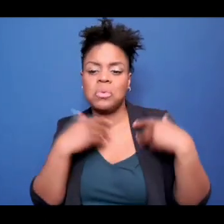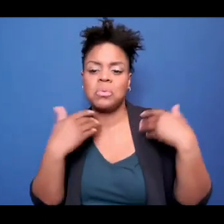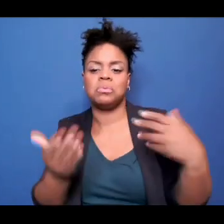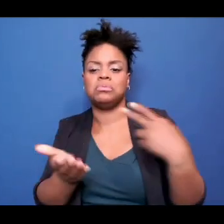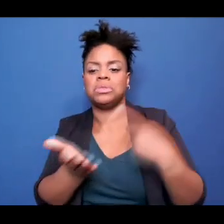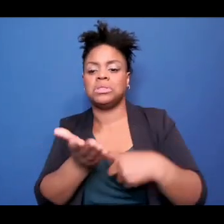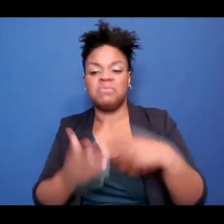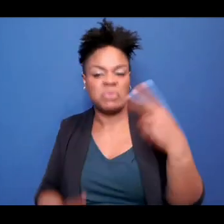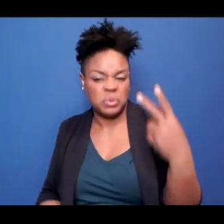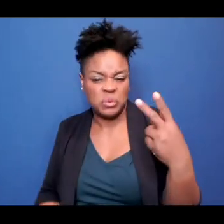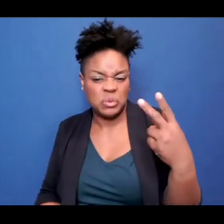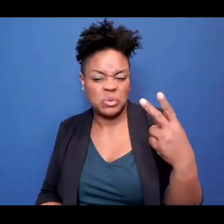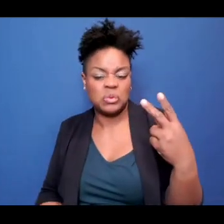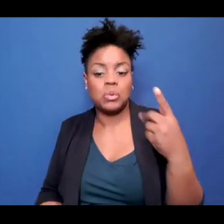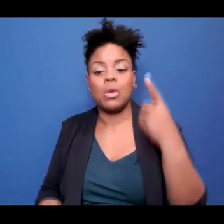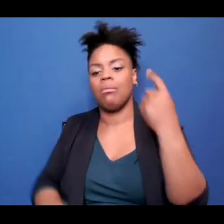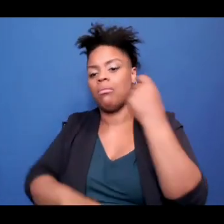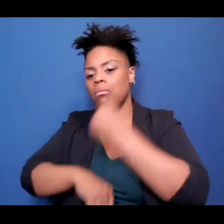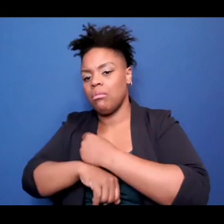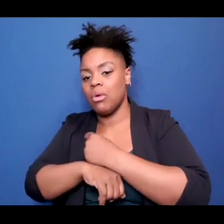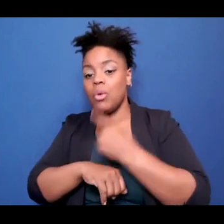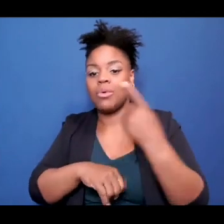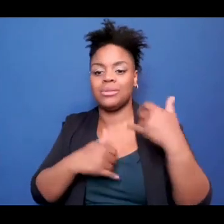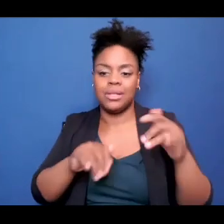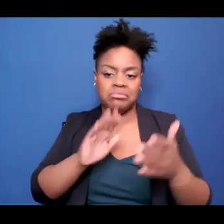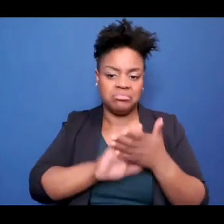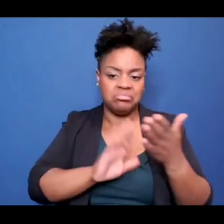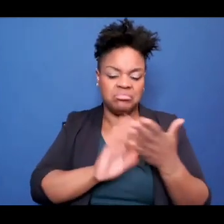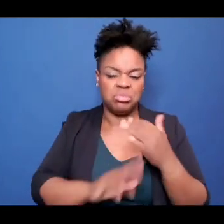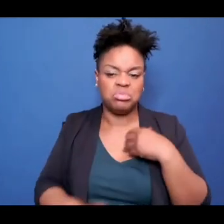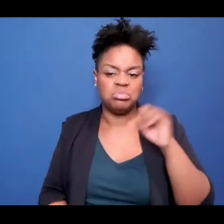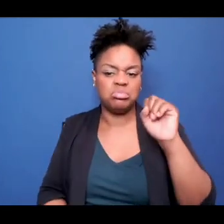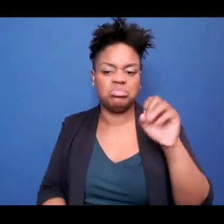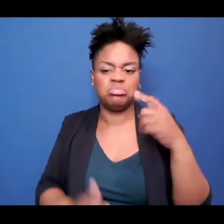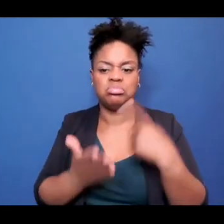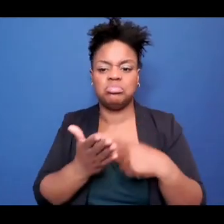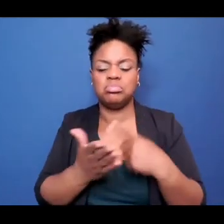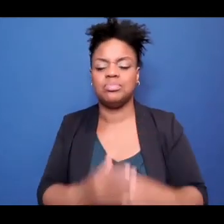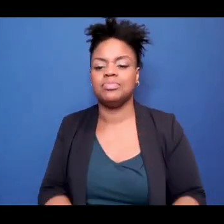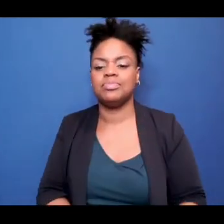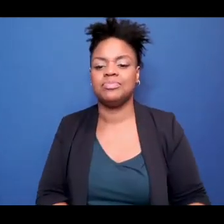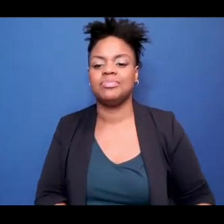BRIEFLY DESCRIBE TWO OF THEM HERE, ONE OF WHICH IS DEFUNCT AND THE OTHER IS STILL IN OPERATION.